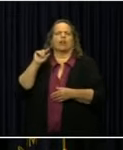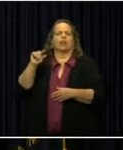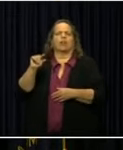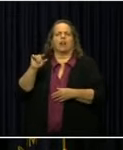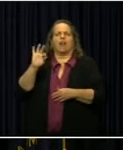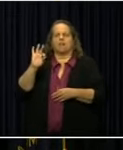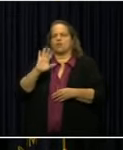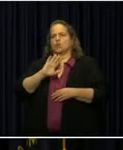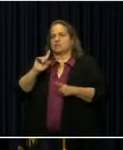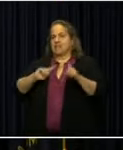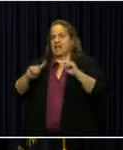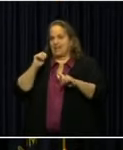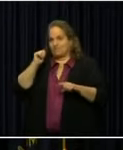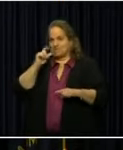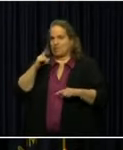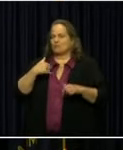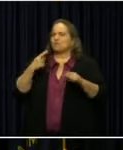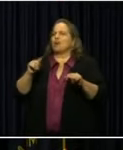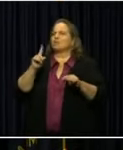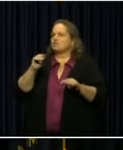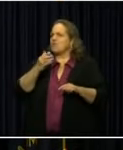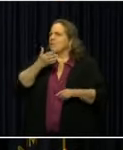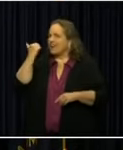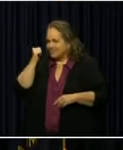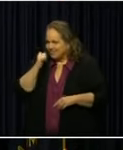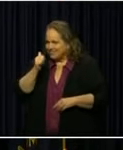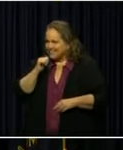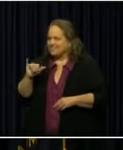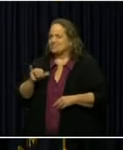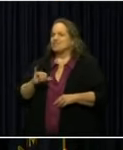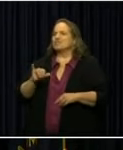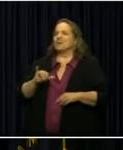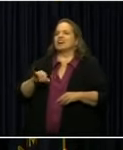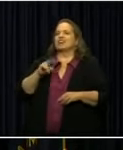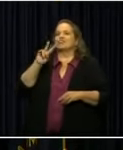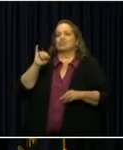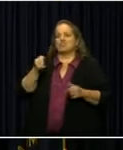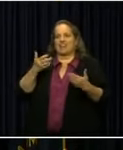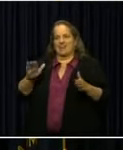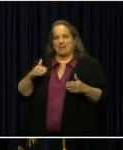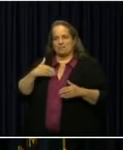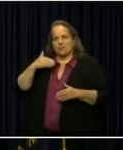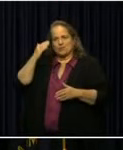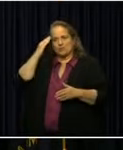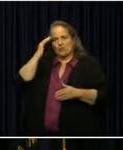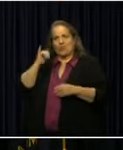WE WANT TO GET THE MOST TESTS THAT WE CAN OUT OF ALL OF THESE